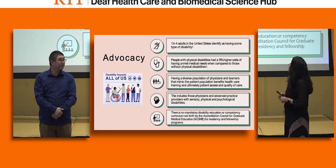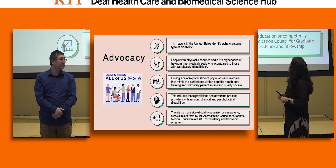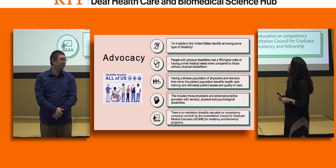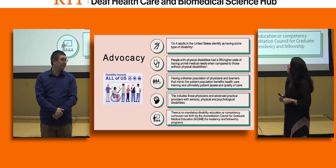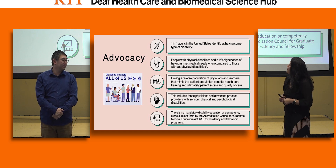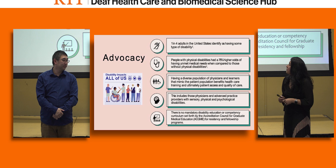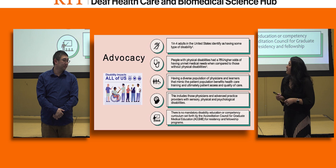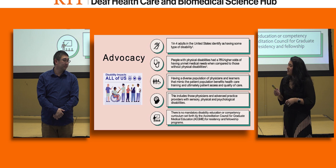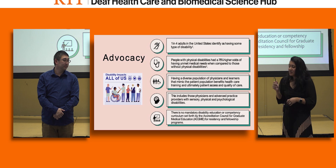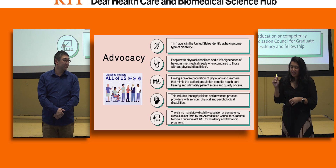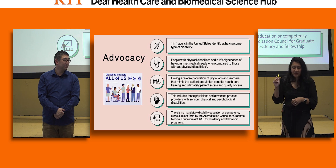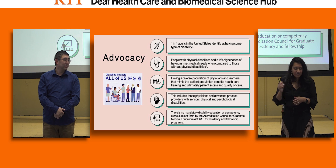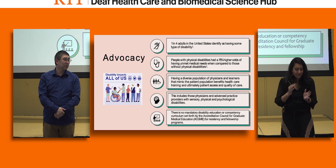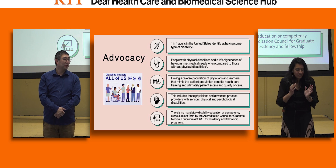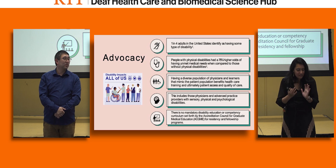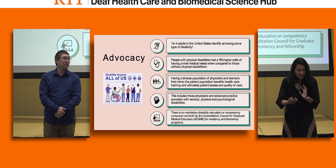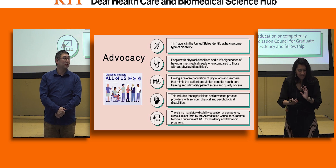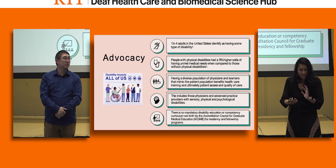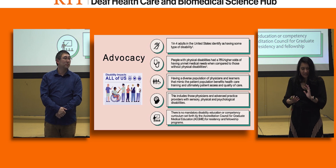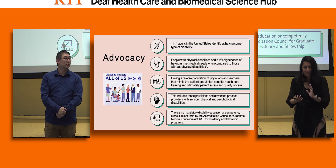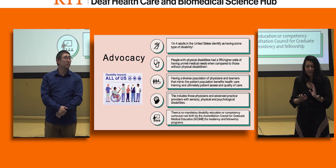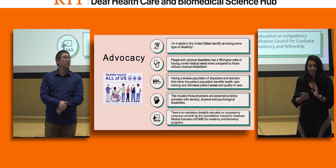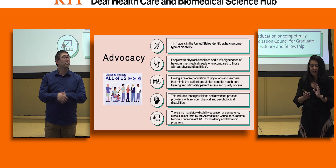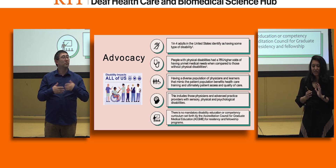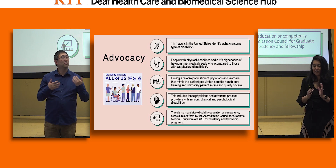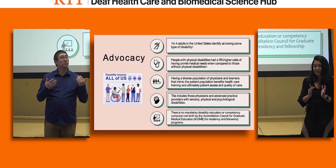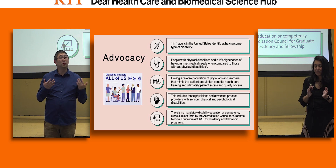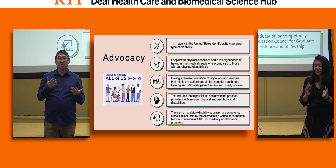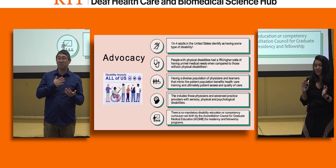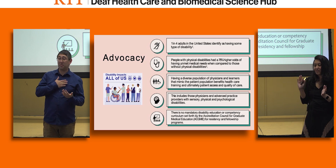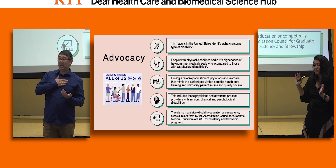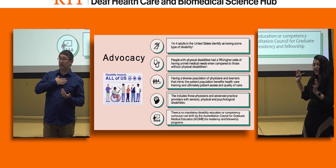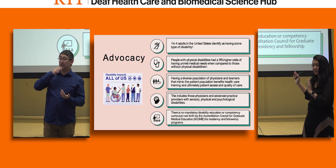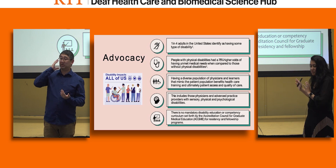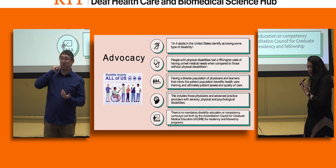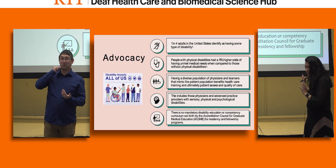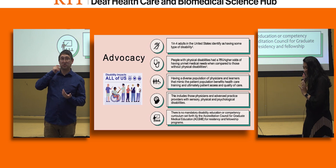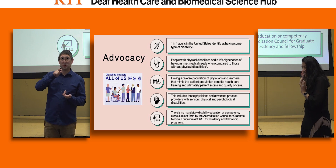And so, I turned some of my experiences